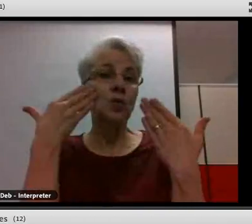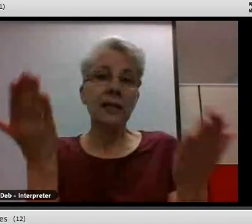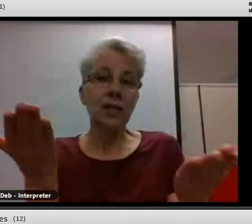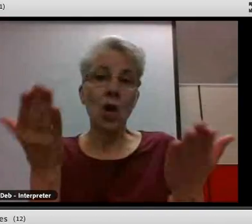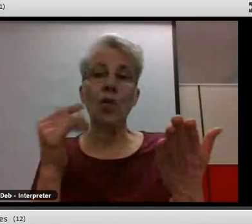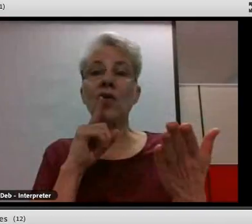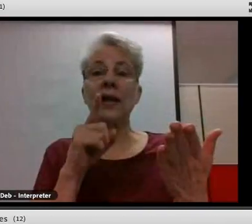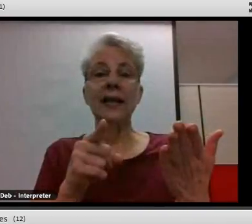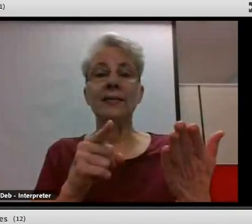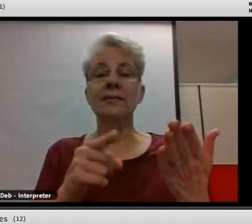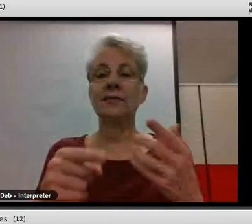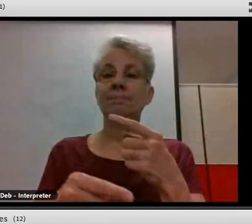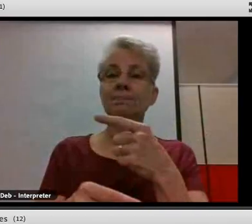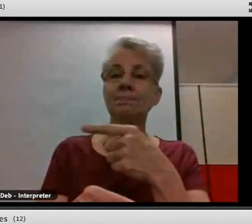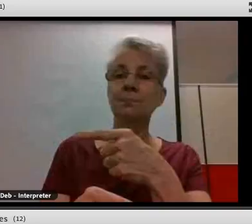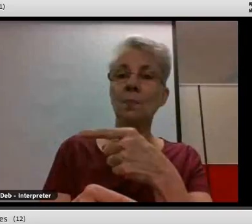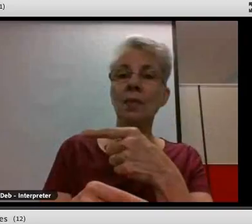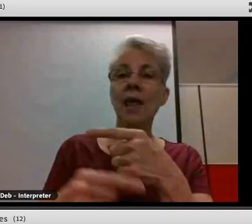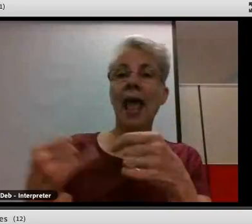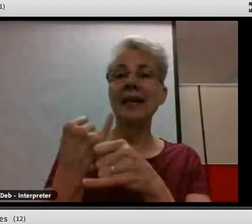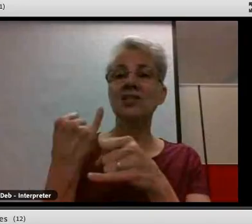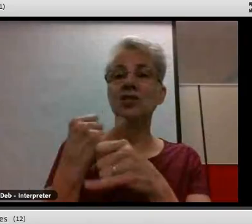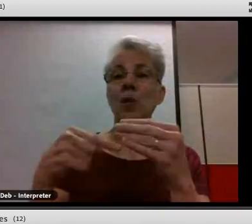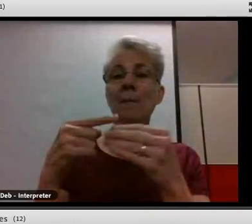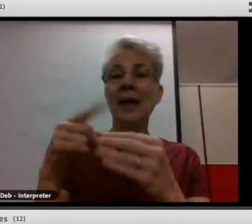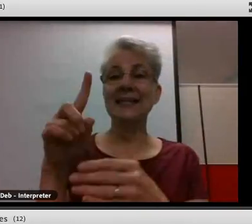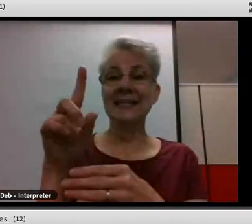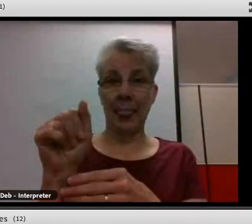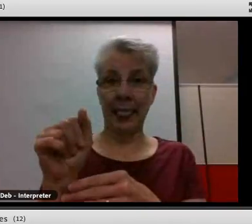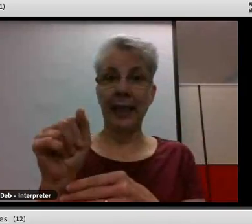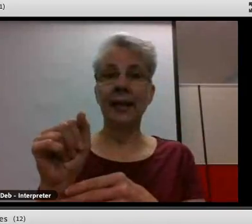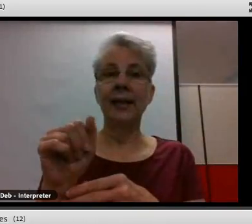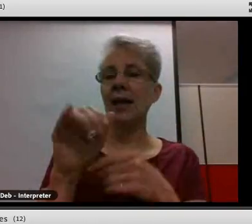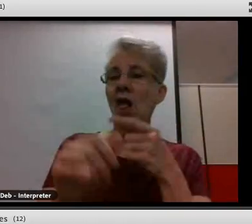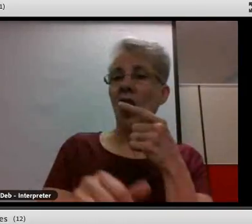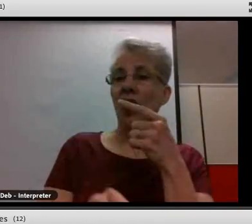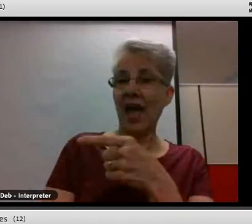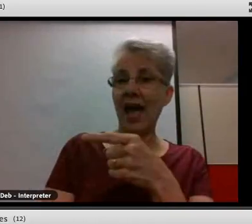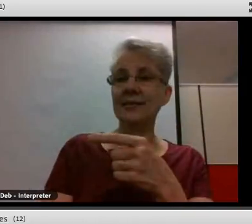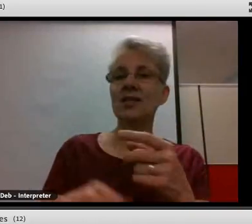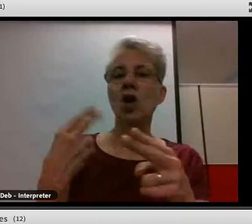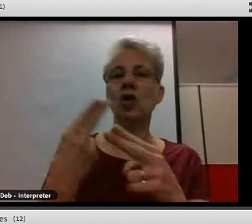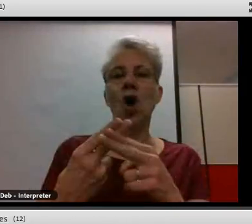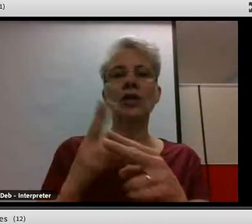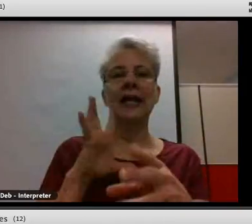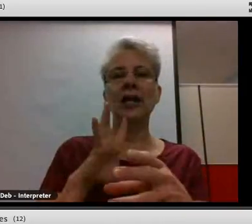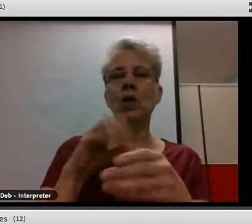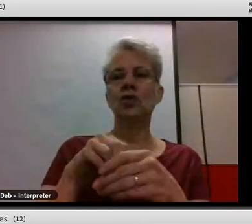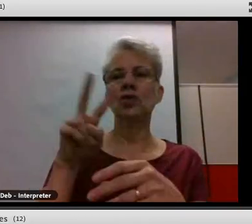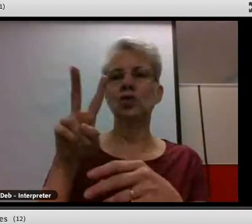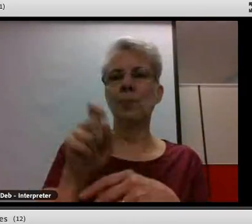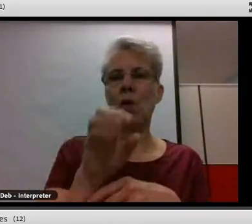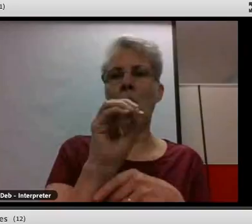So how can we provide accessible library services? The first thing I talked about is kind of knowing the community.